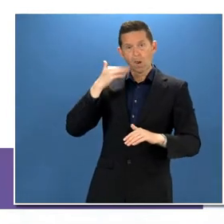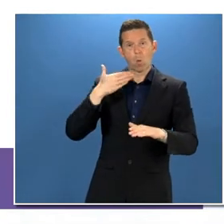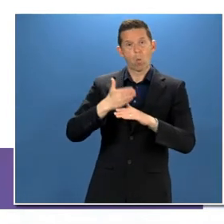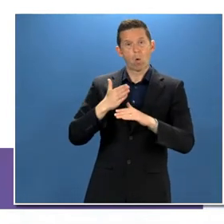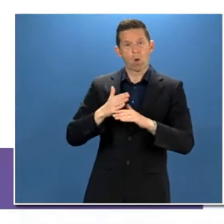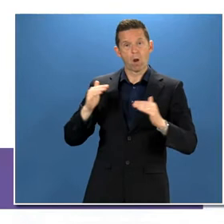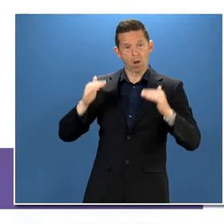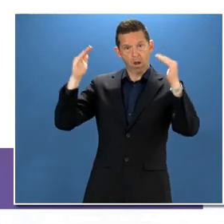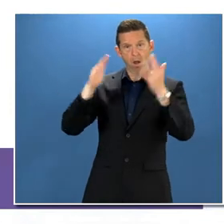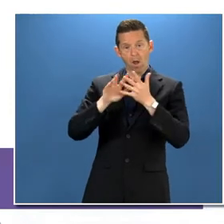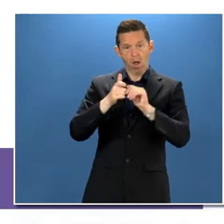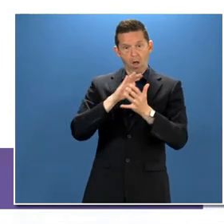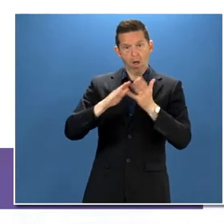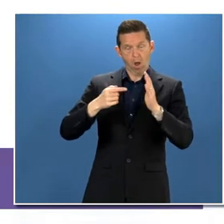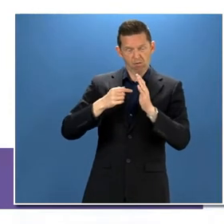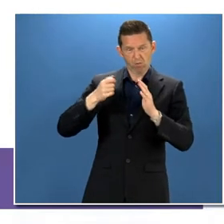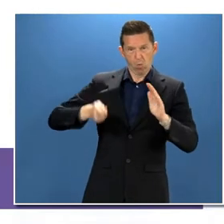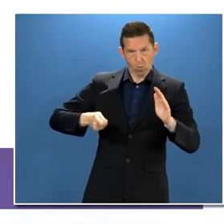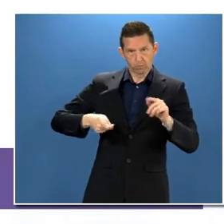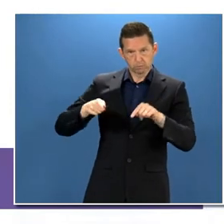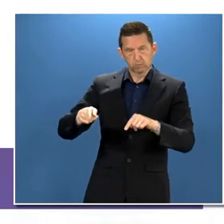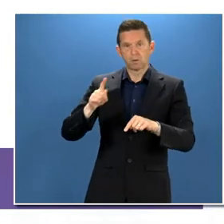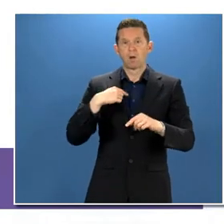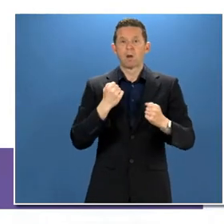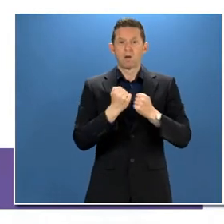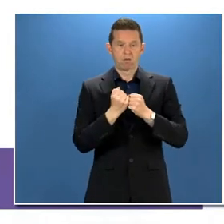became available while I was there was Counsel Assisting the Solicitor-General.